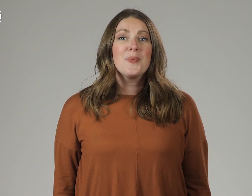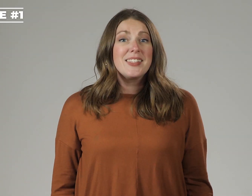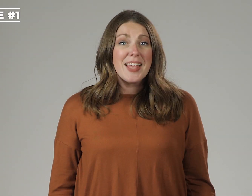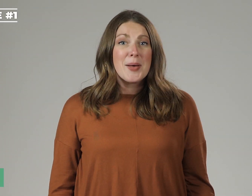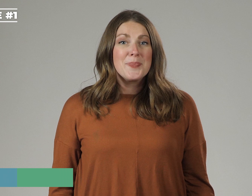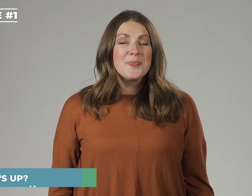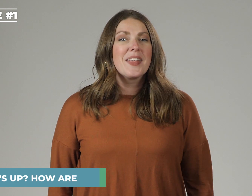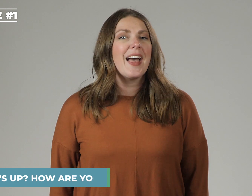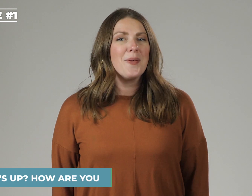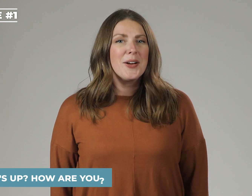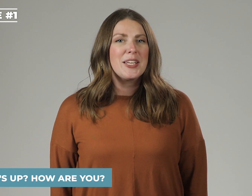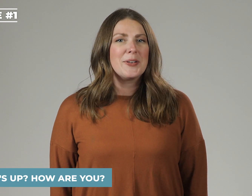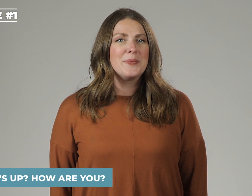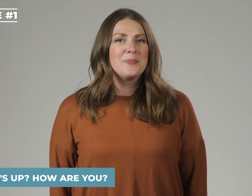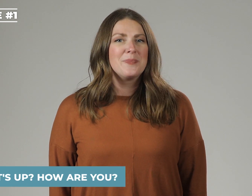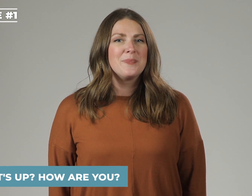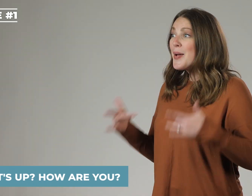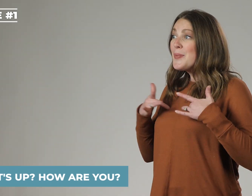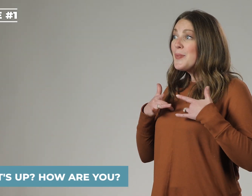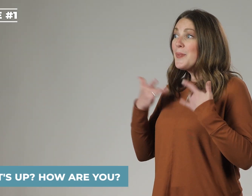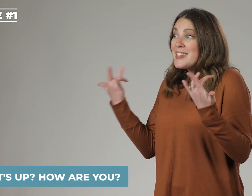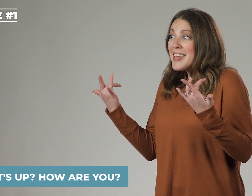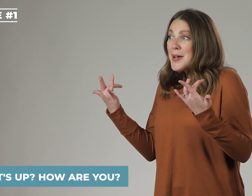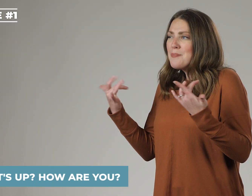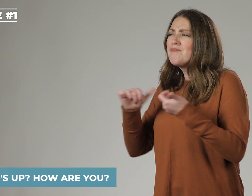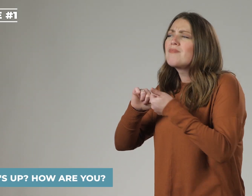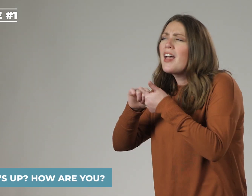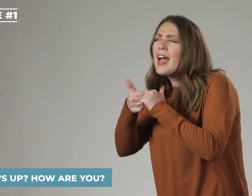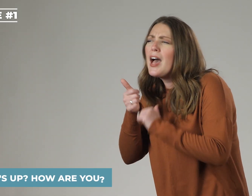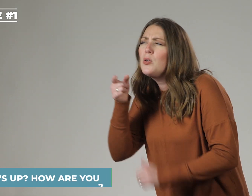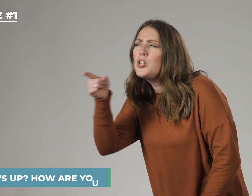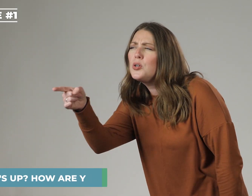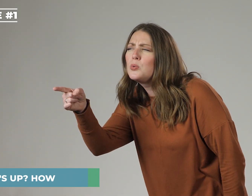What's up? How are you? 'What's up, how you?'